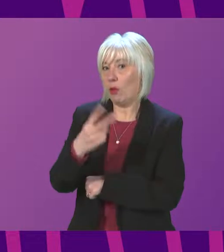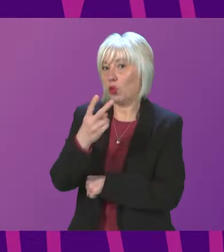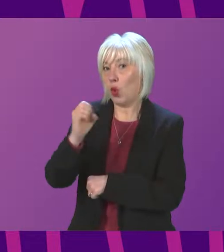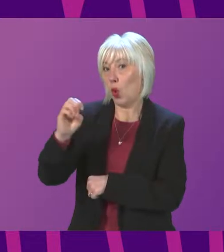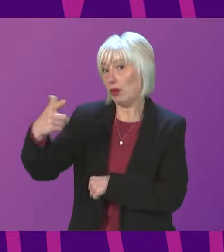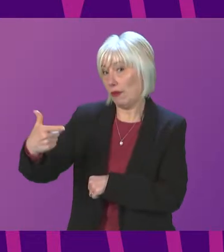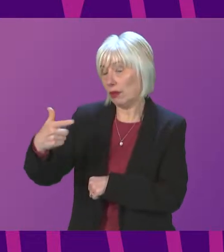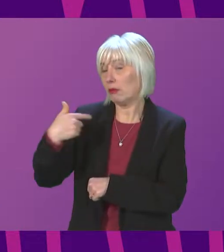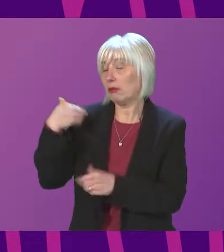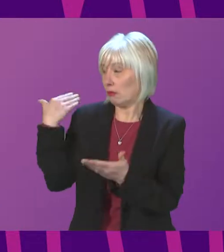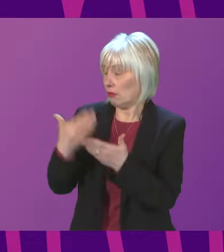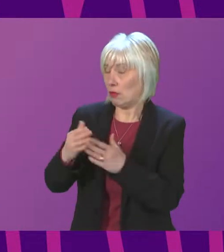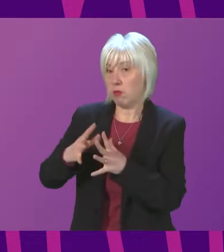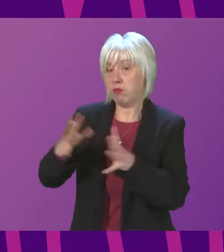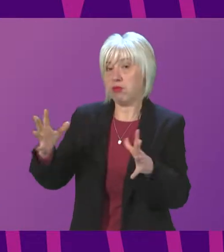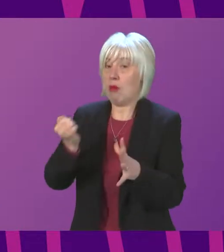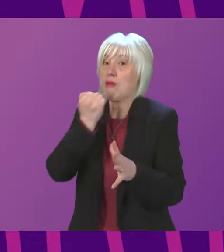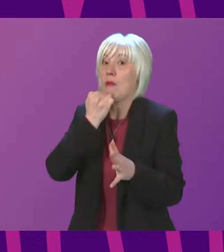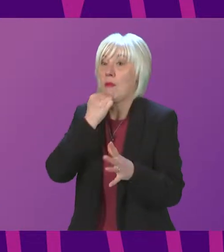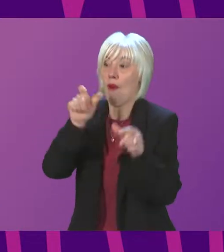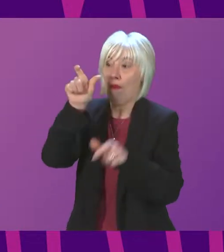has record staffing numbers in place.